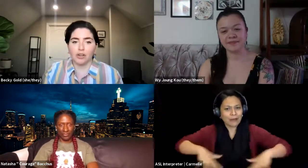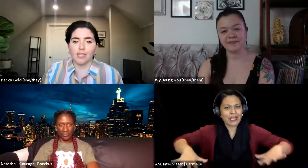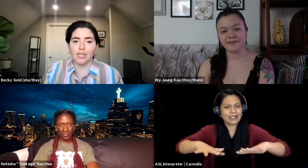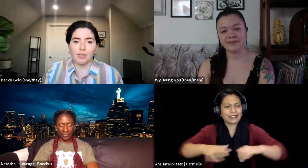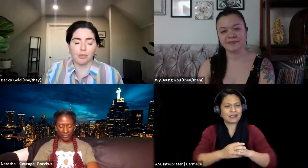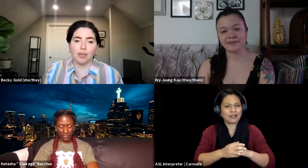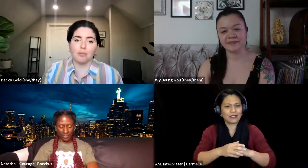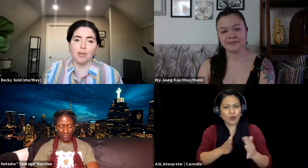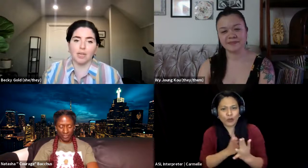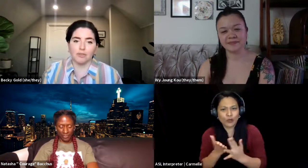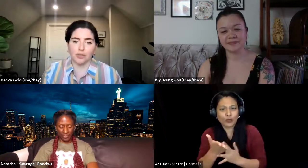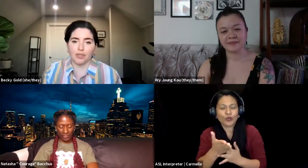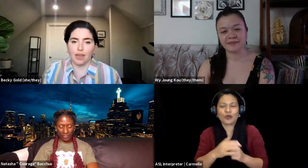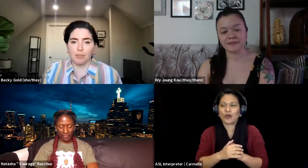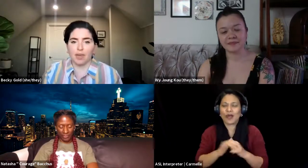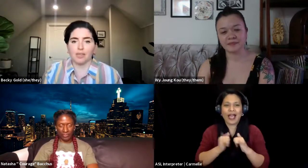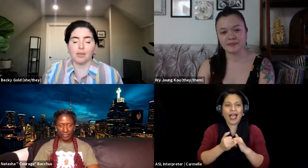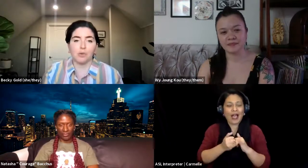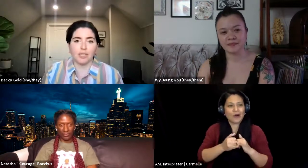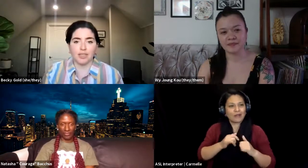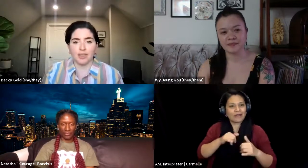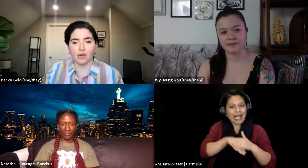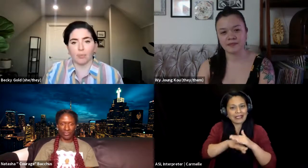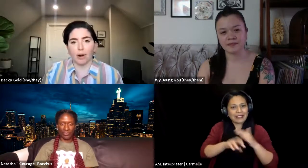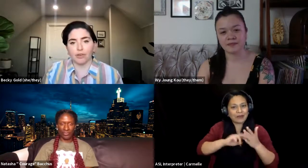are accessible and meaningful to them and the communities that they are a part of.